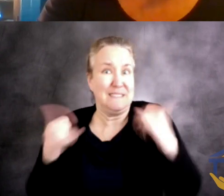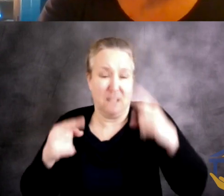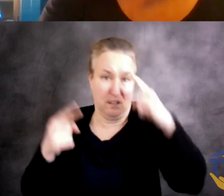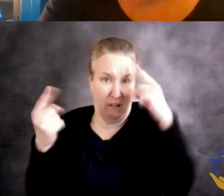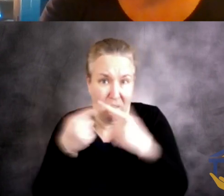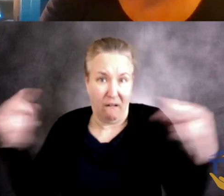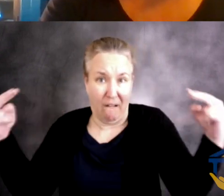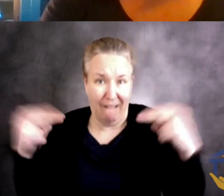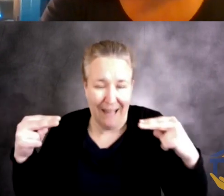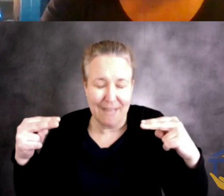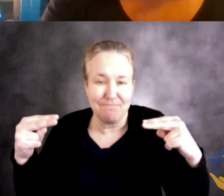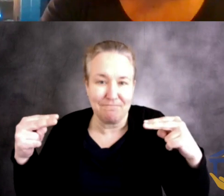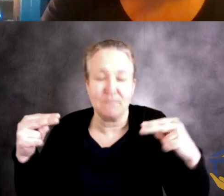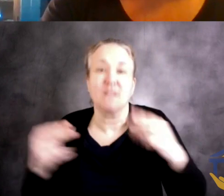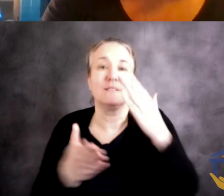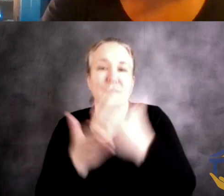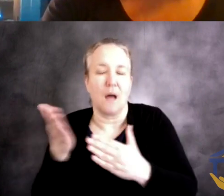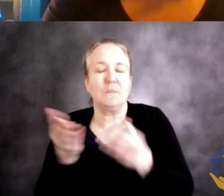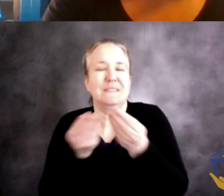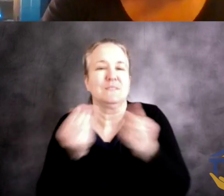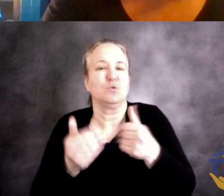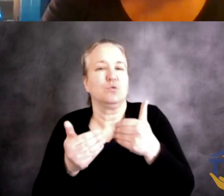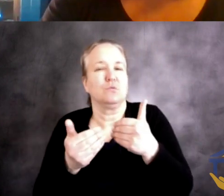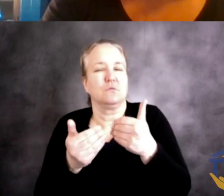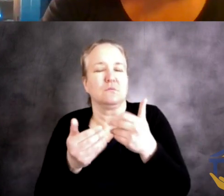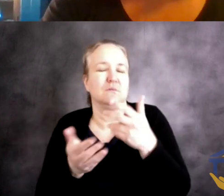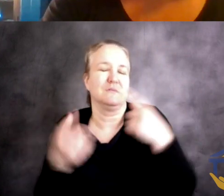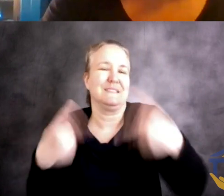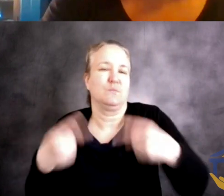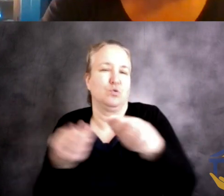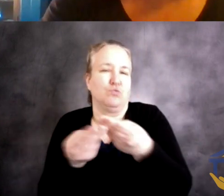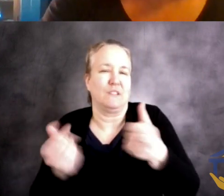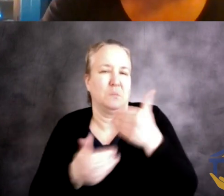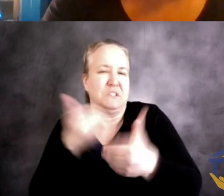some of the dispute resolution procedures that I talked about may be helpful in those situations.